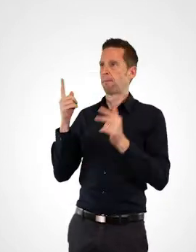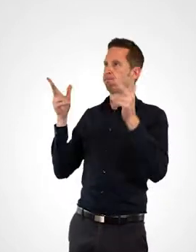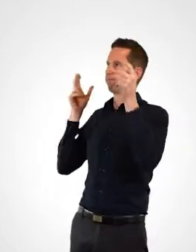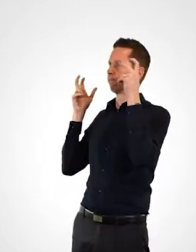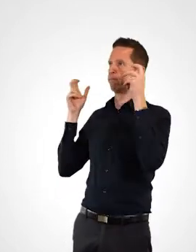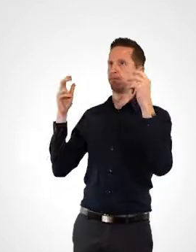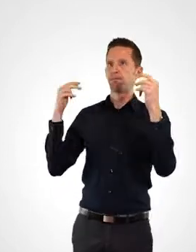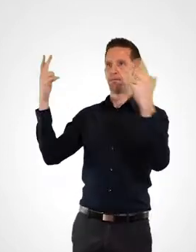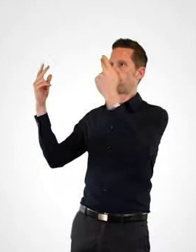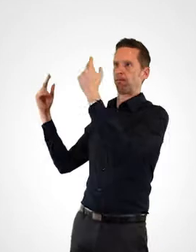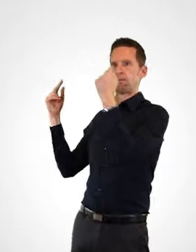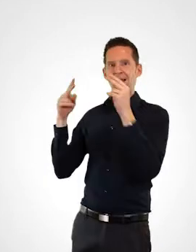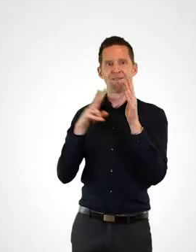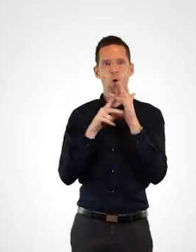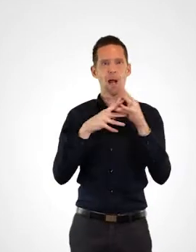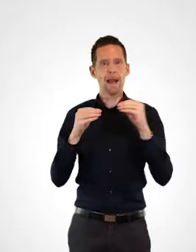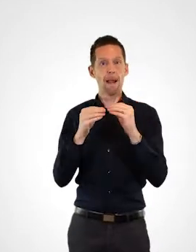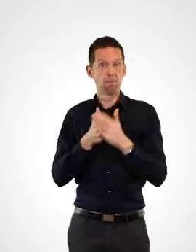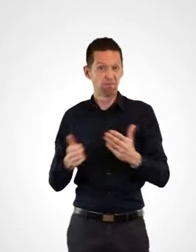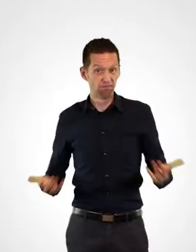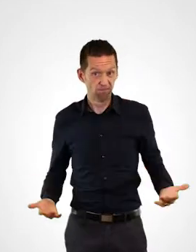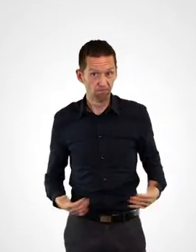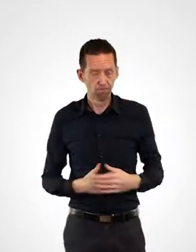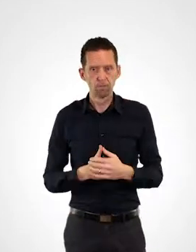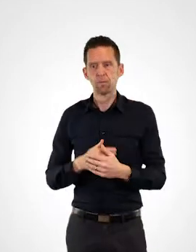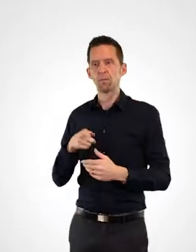the vocabulary that everybody uses around them, right?